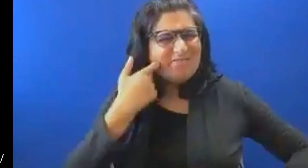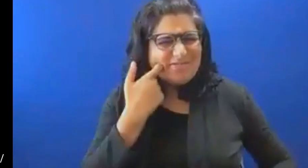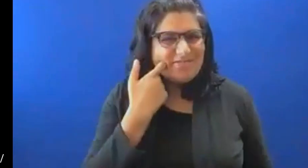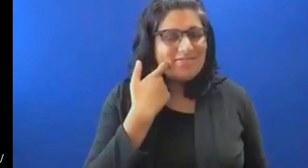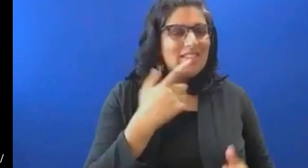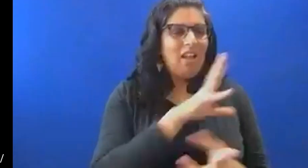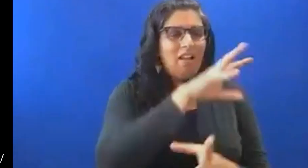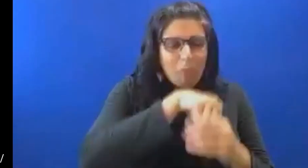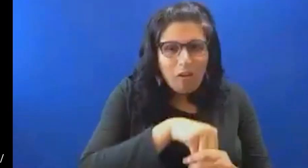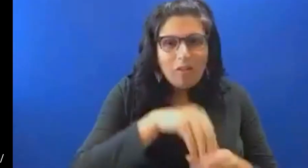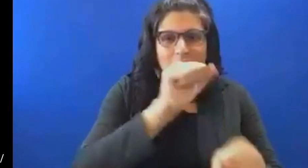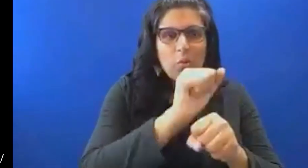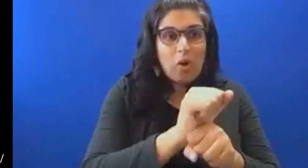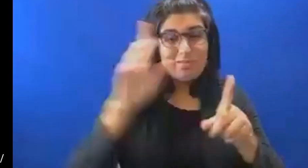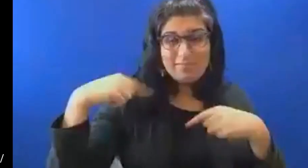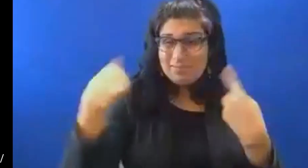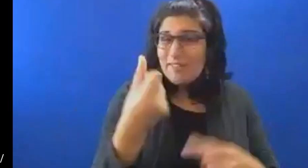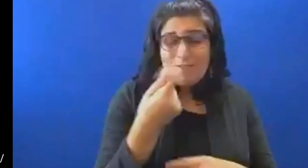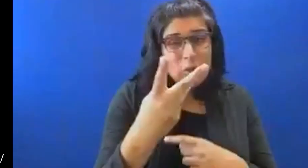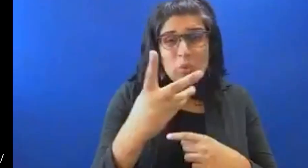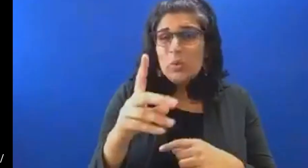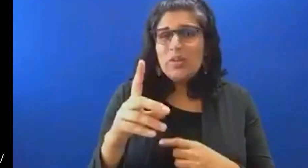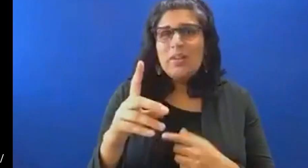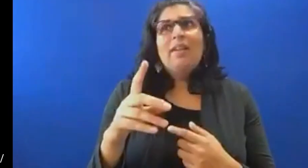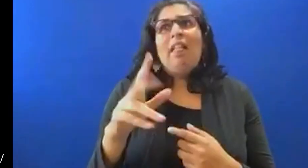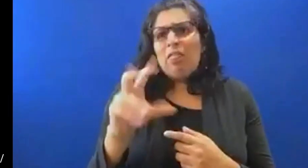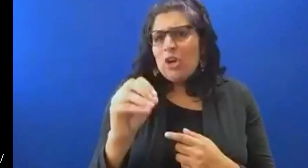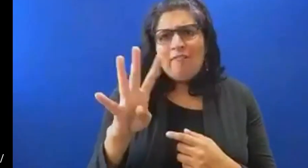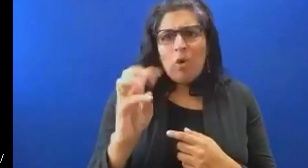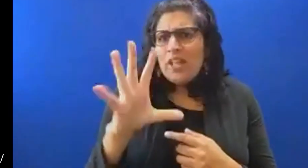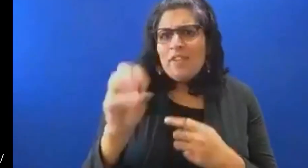And so, I am old enough to remember. I'm 30.